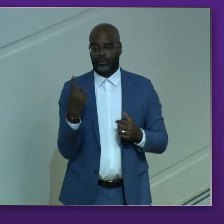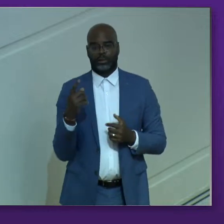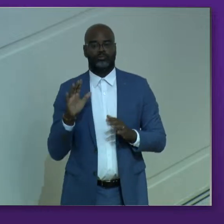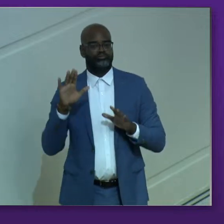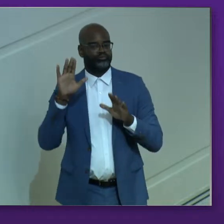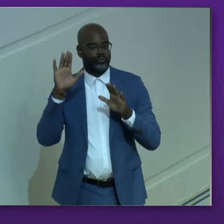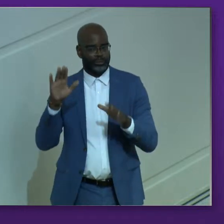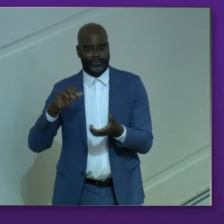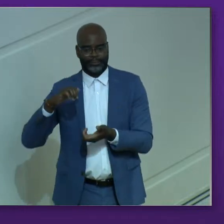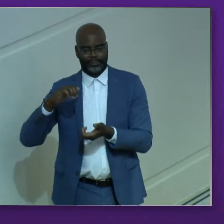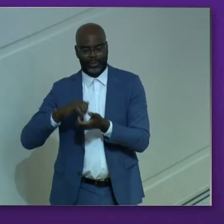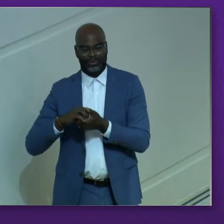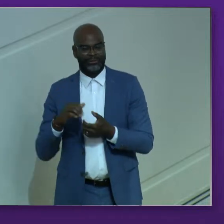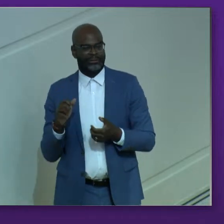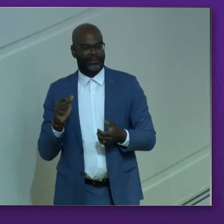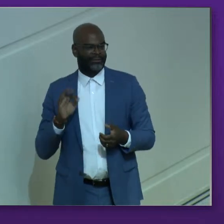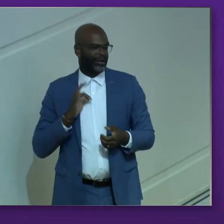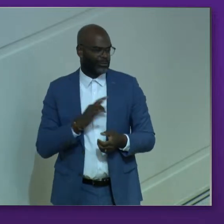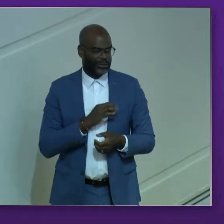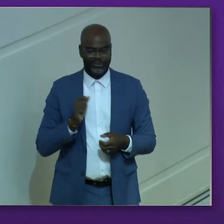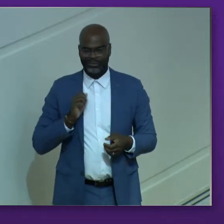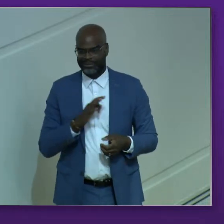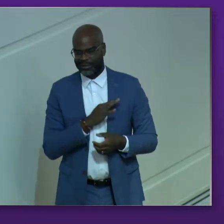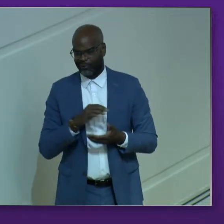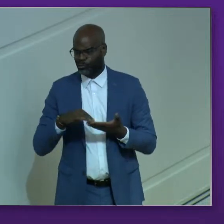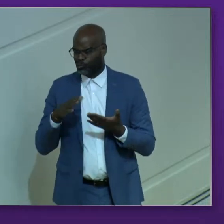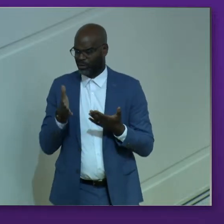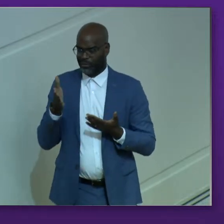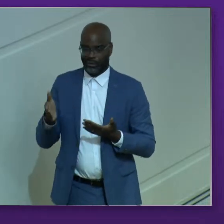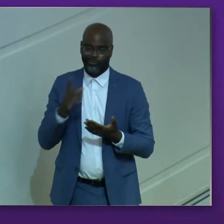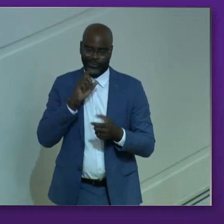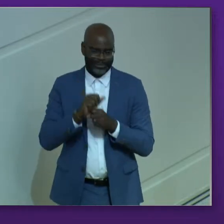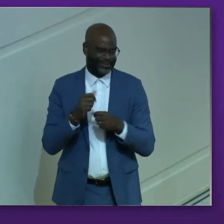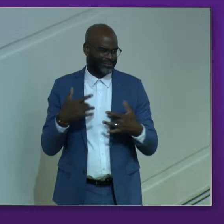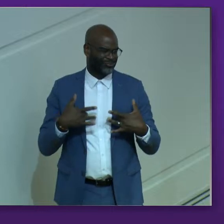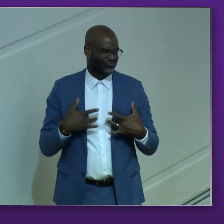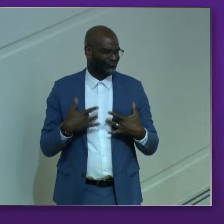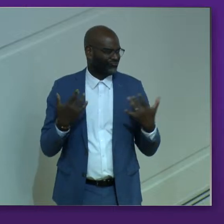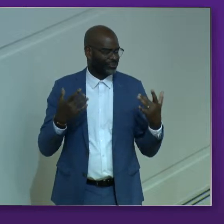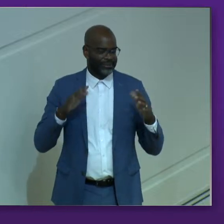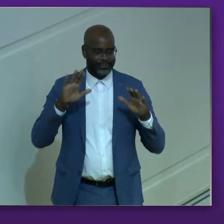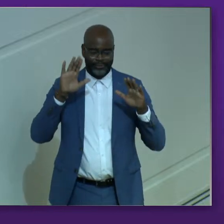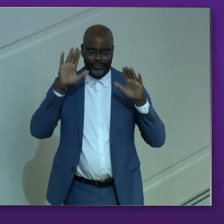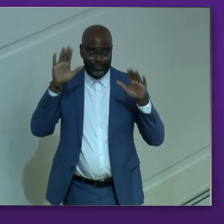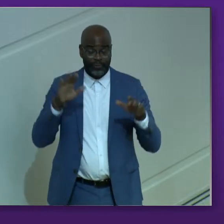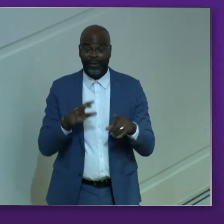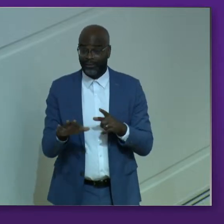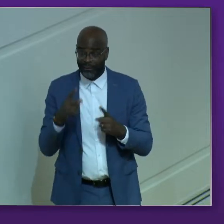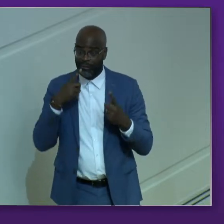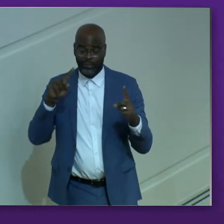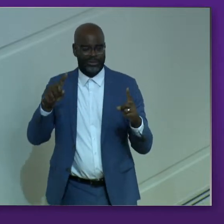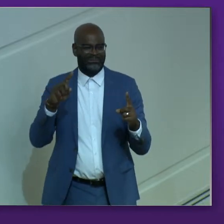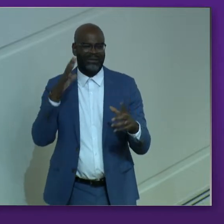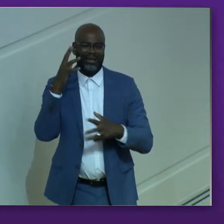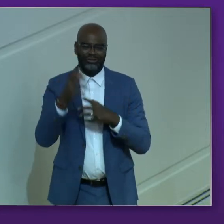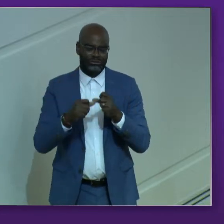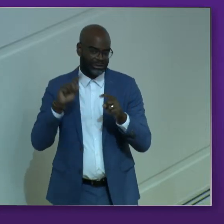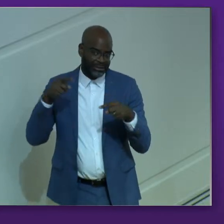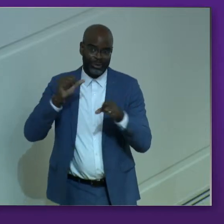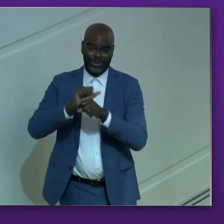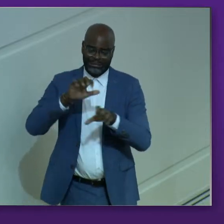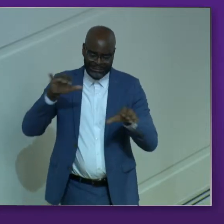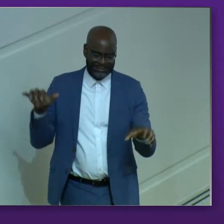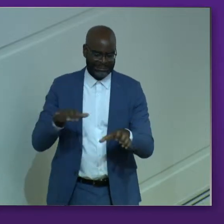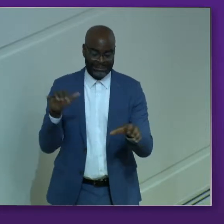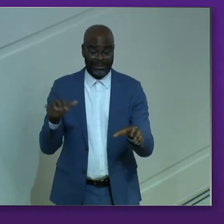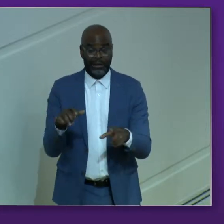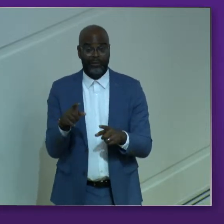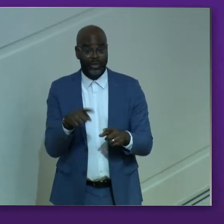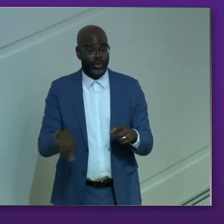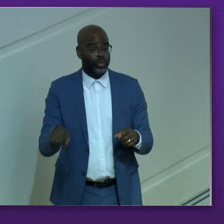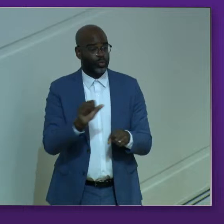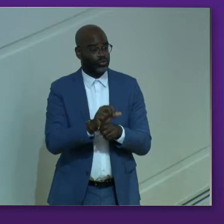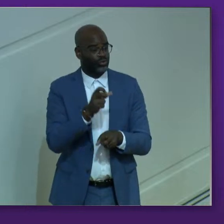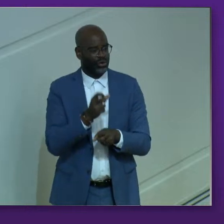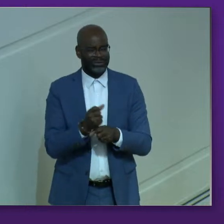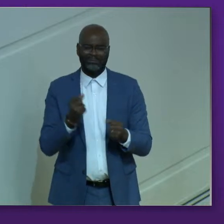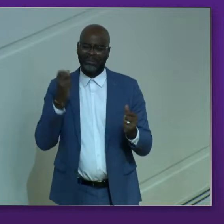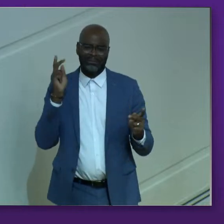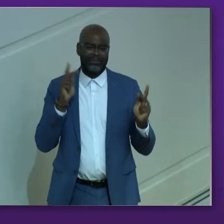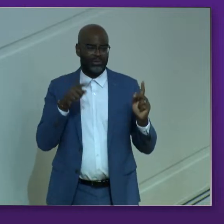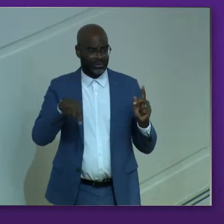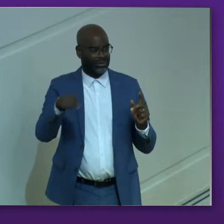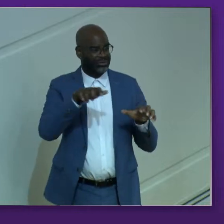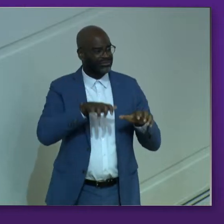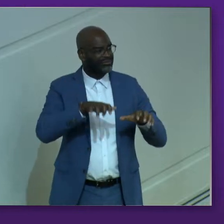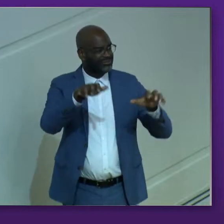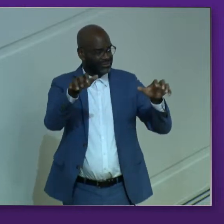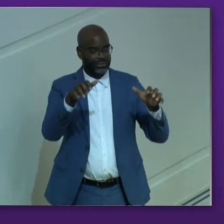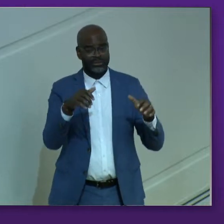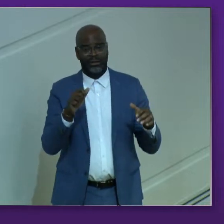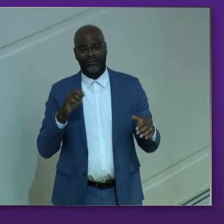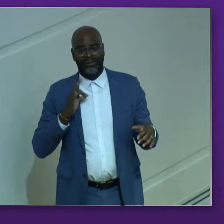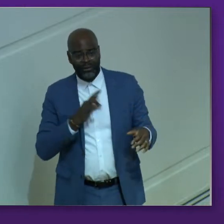EDUCATION CENTER .) RIGHT WITH